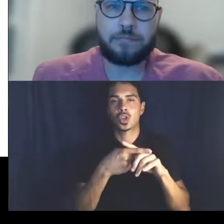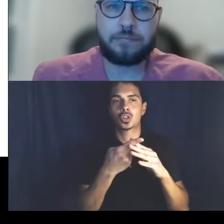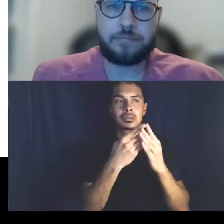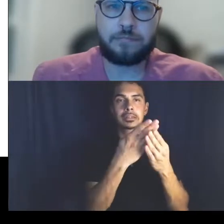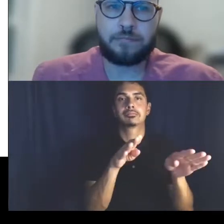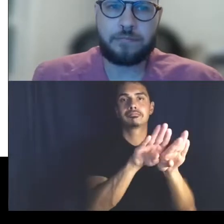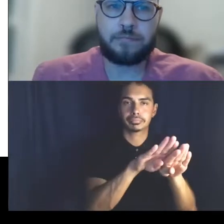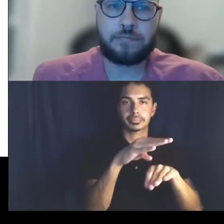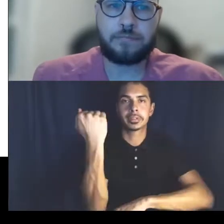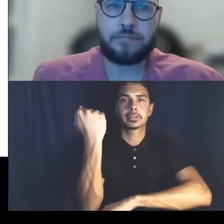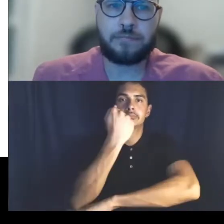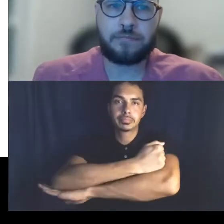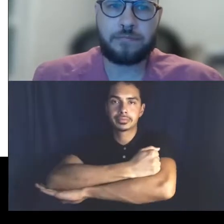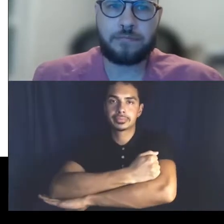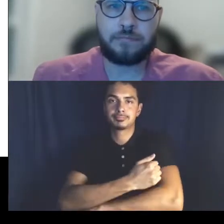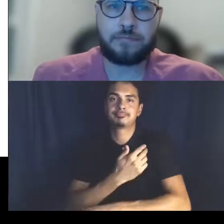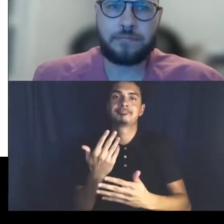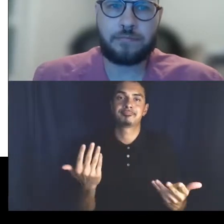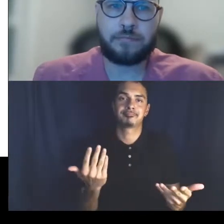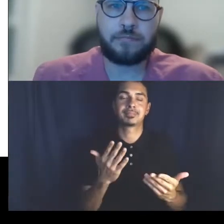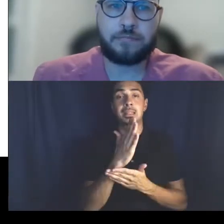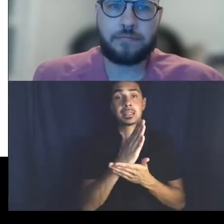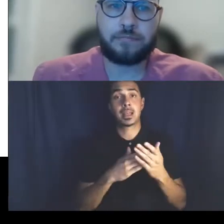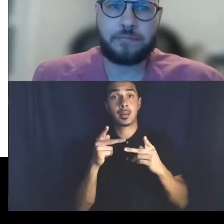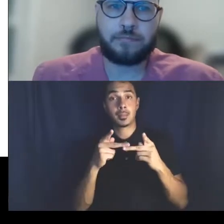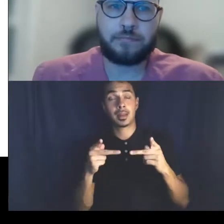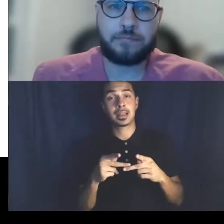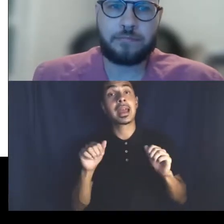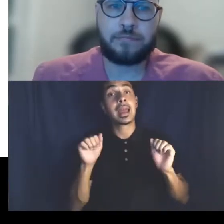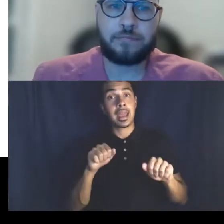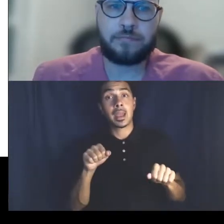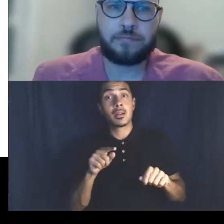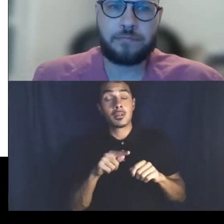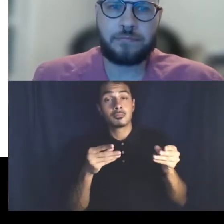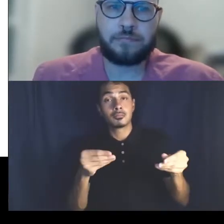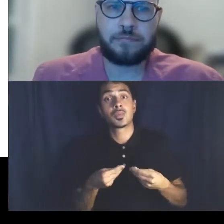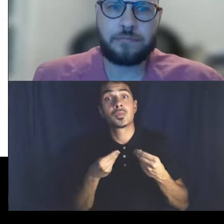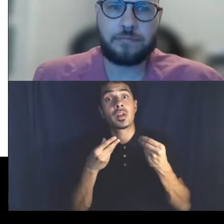Some places that are still able to provide abortion services